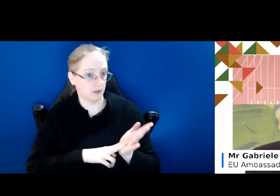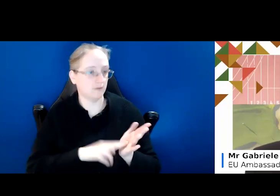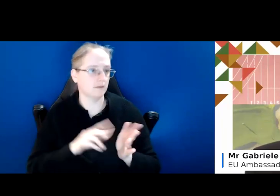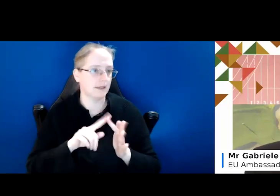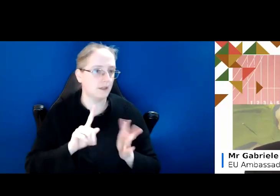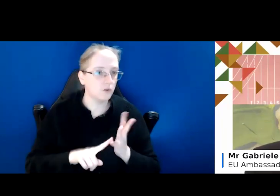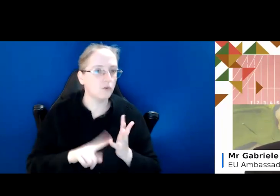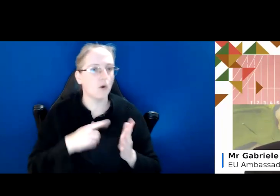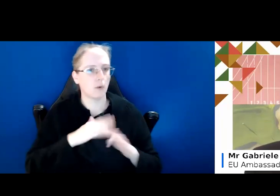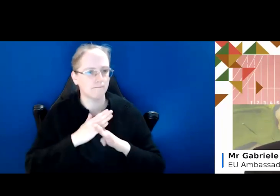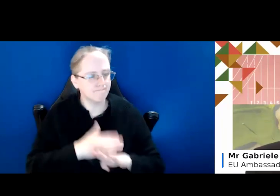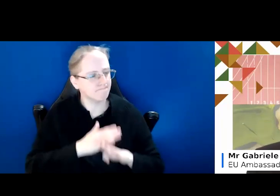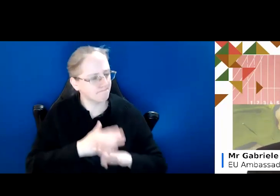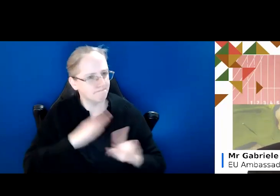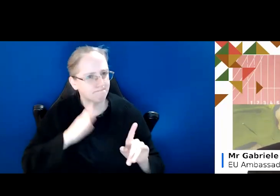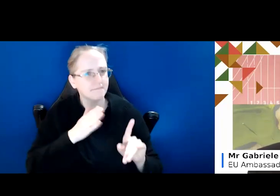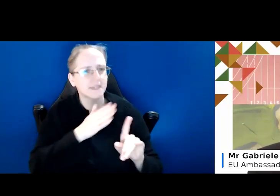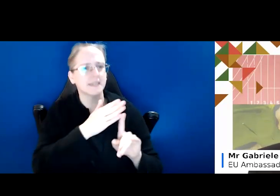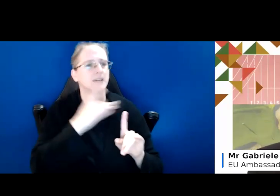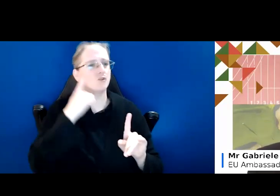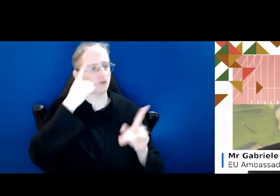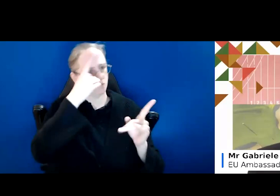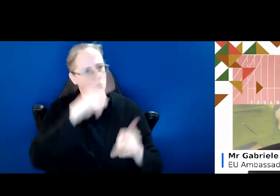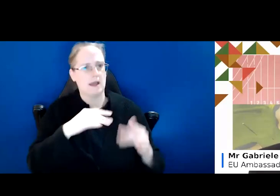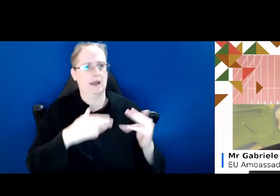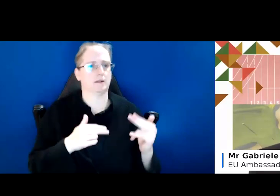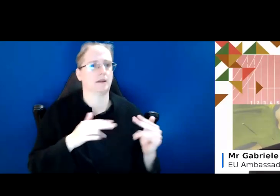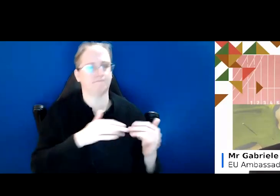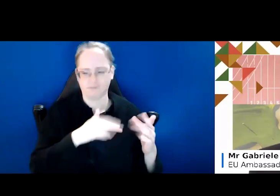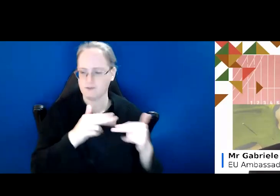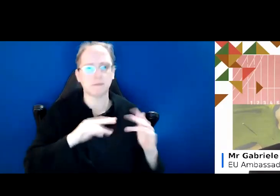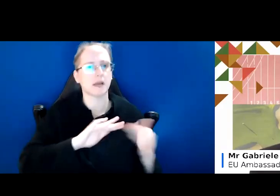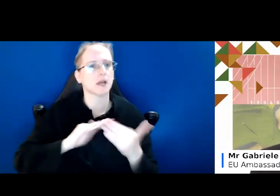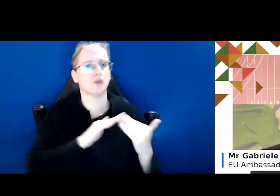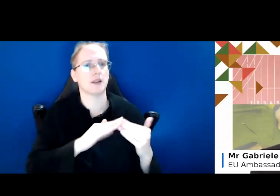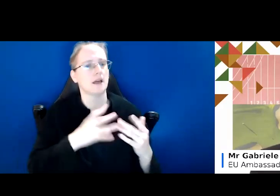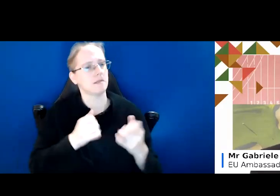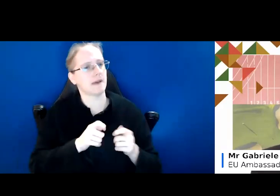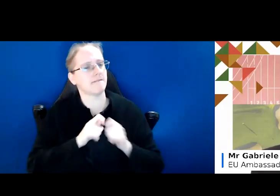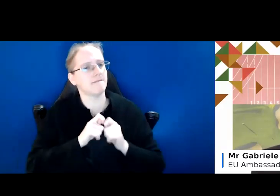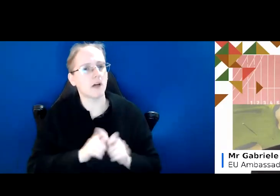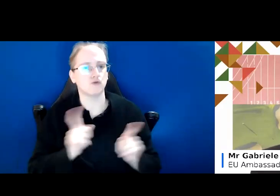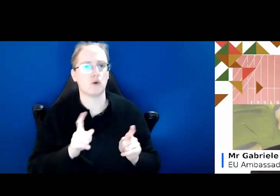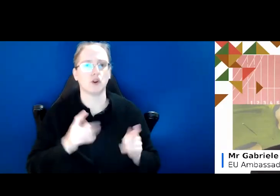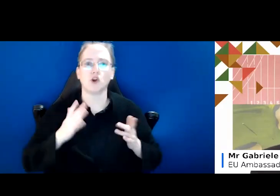dignity, freedom, equality and solidarity. And this is because we have found that sport